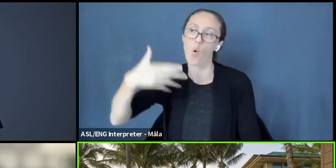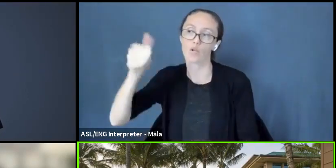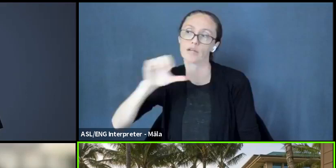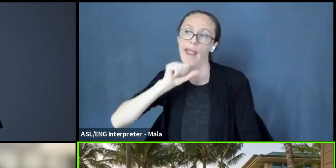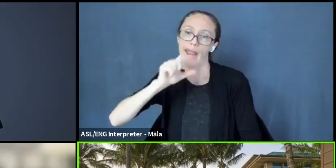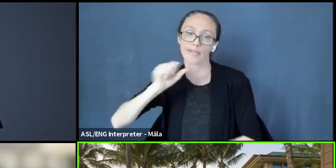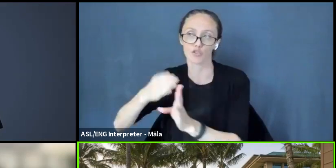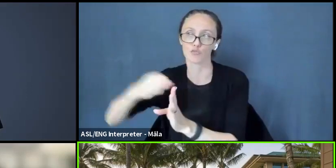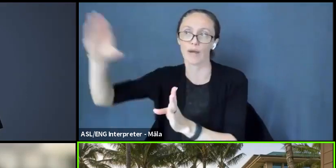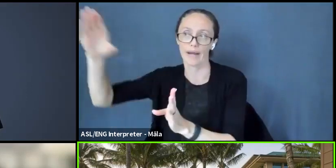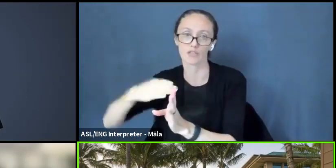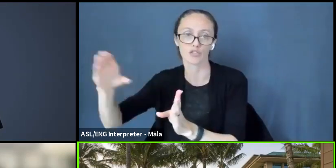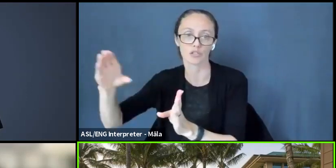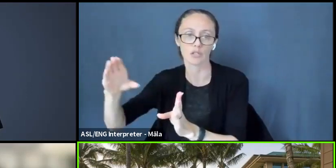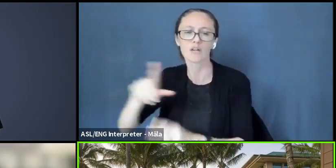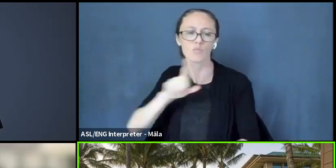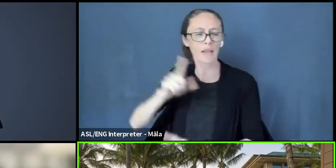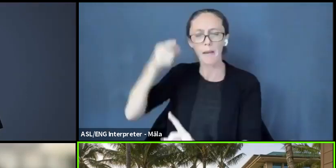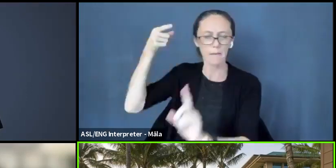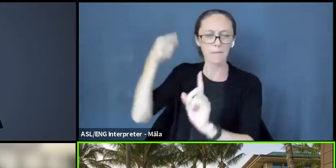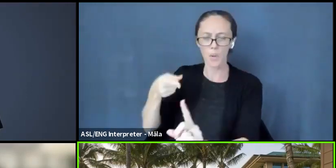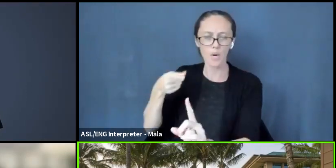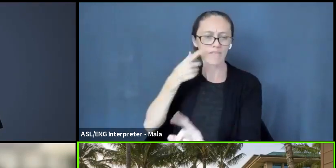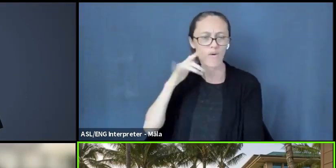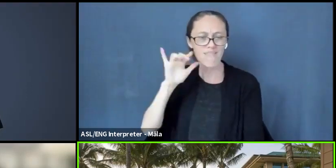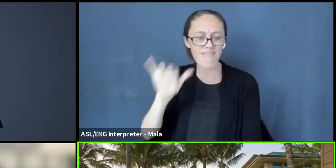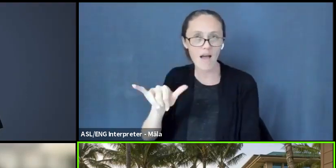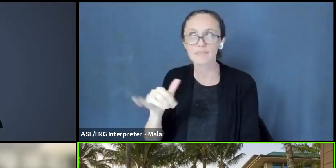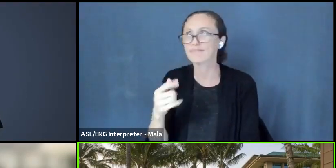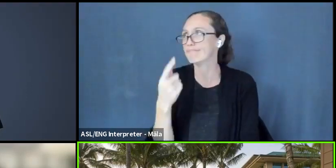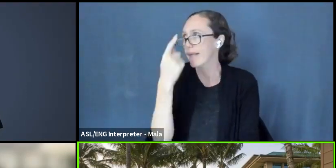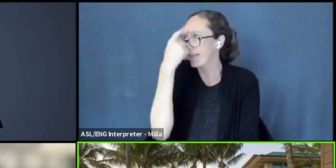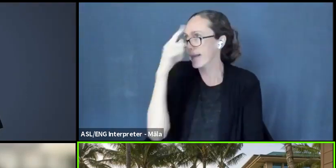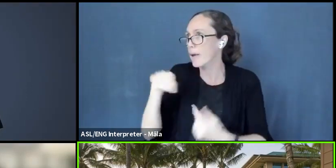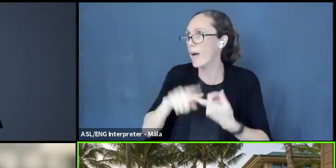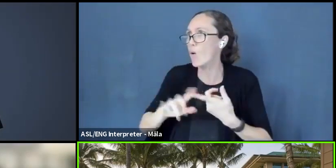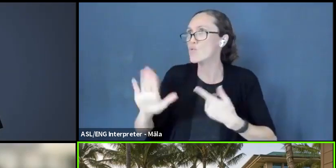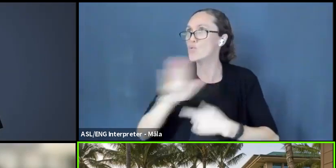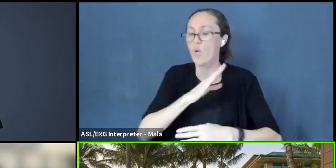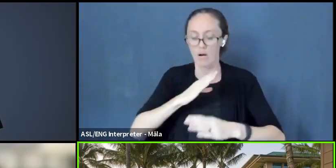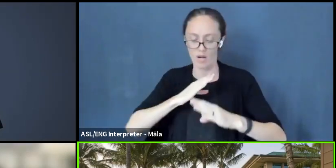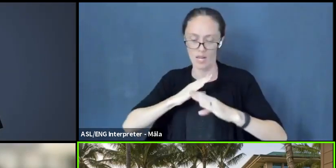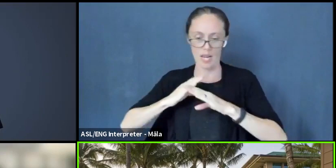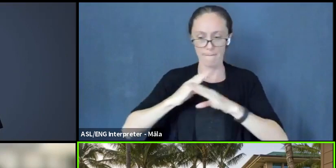Boosters are meant to think of your immune system as primed.